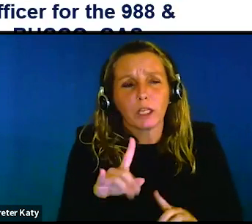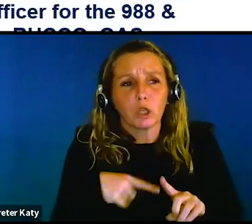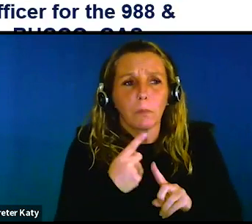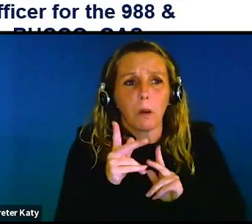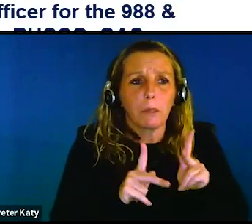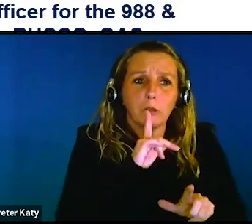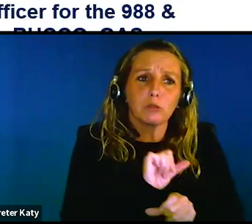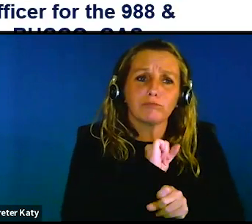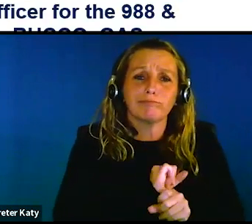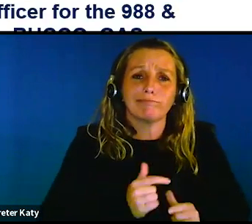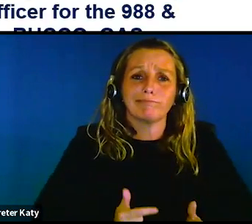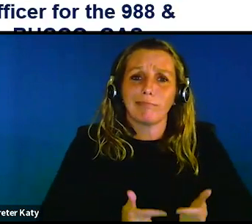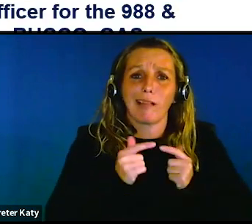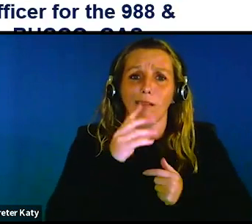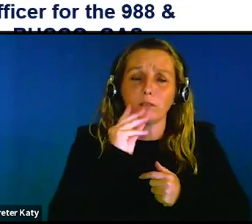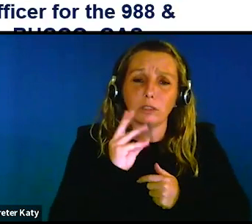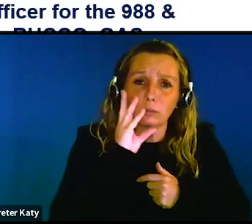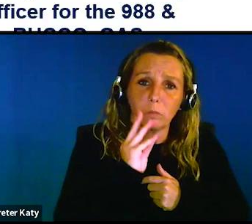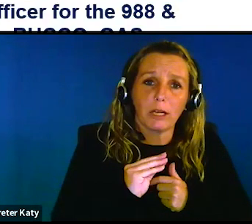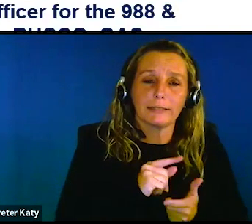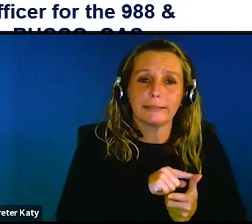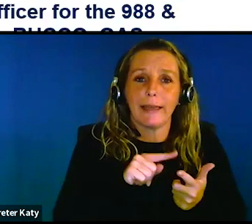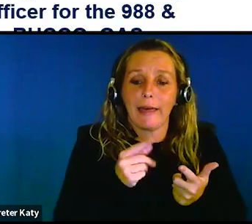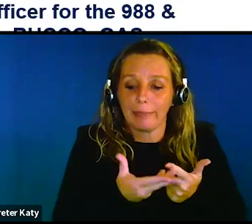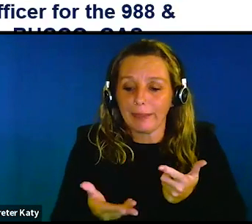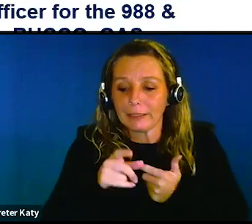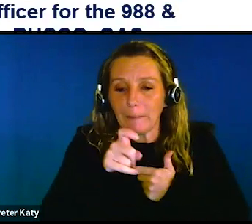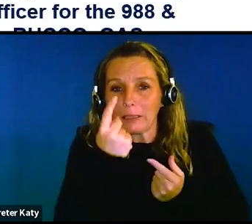and what we need to think about and consider when we're providing support.